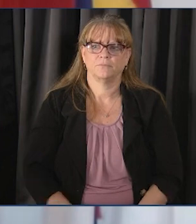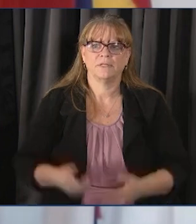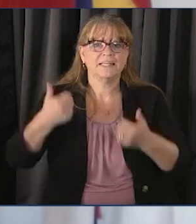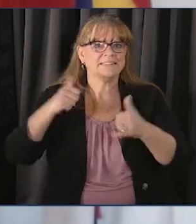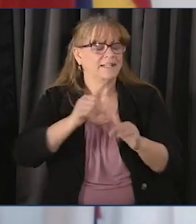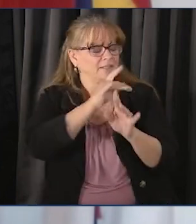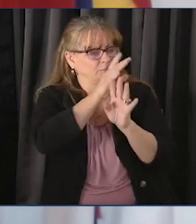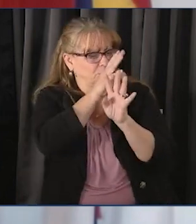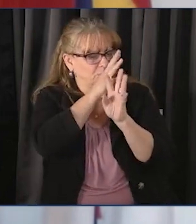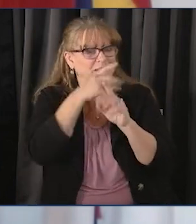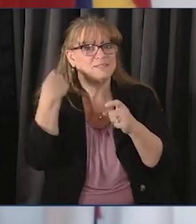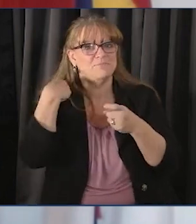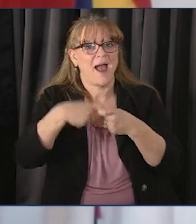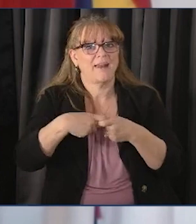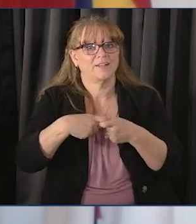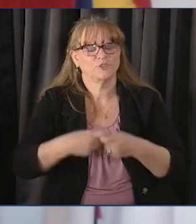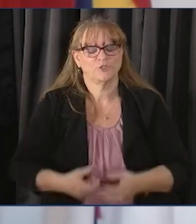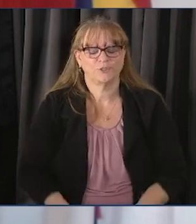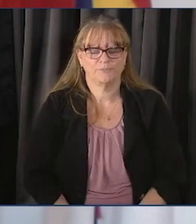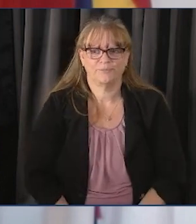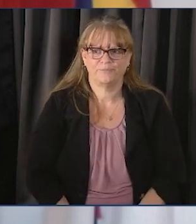this is the s this is the body butter.